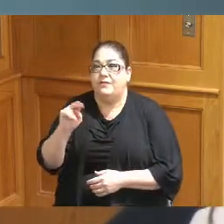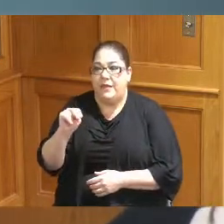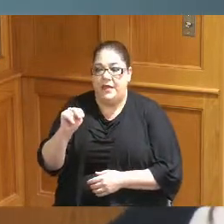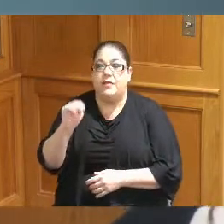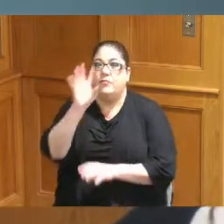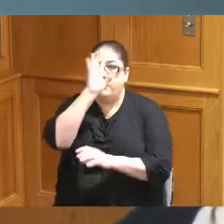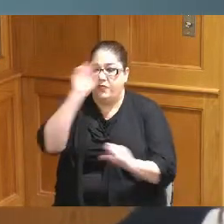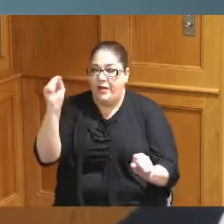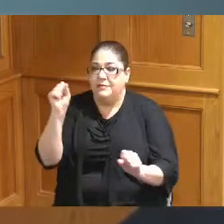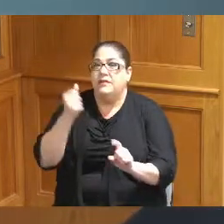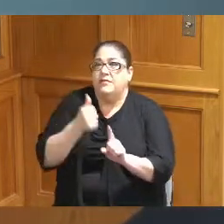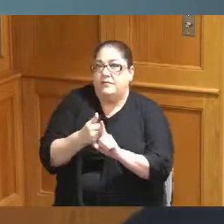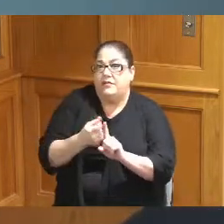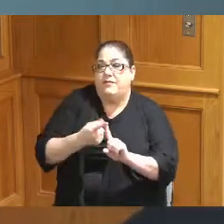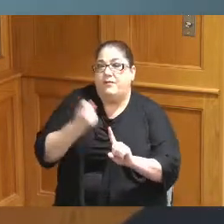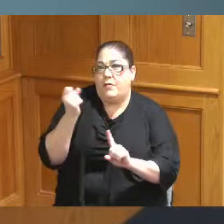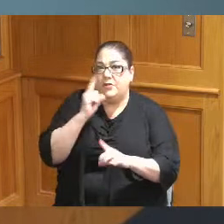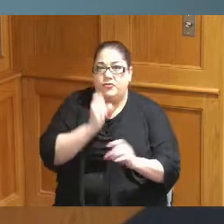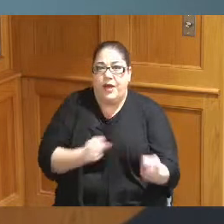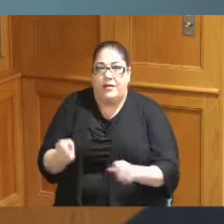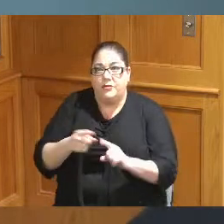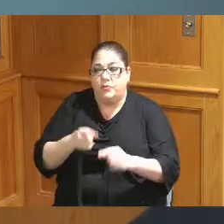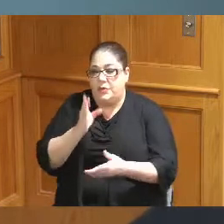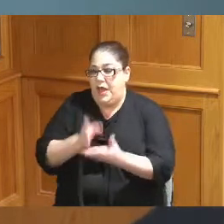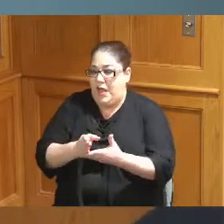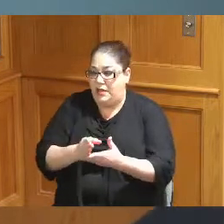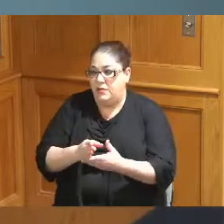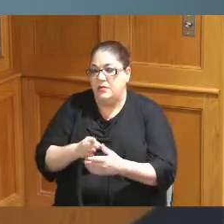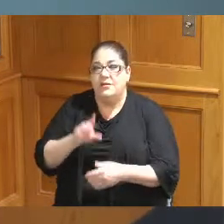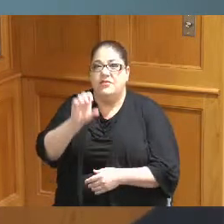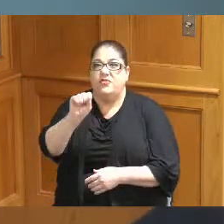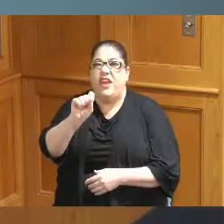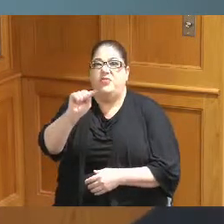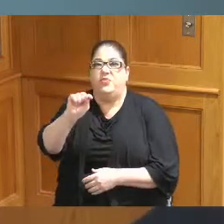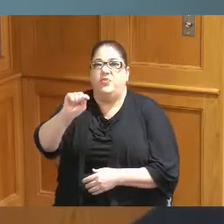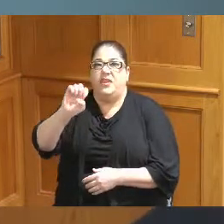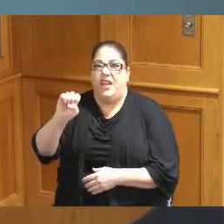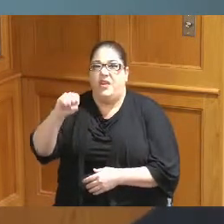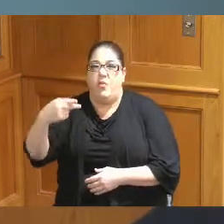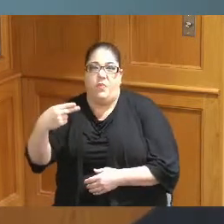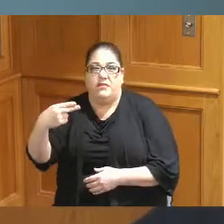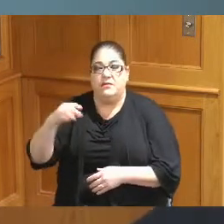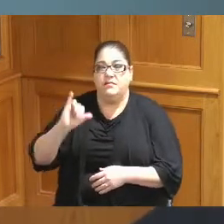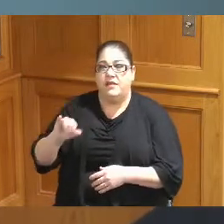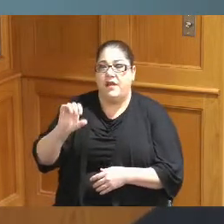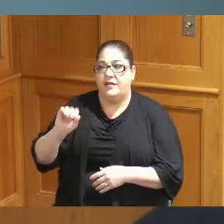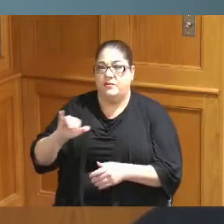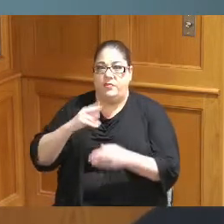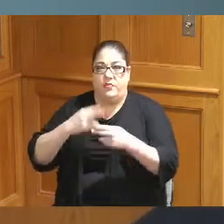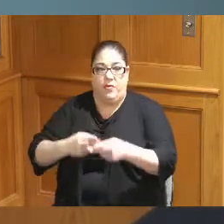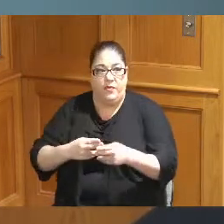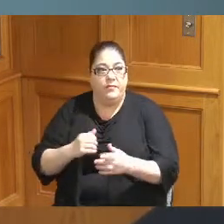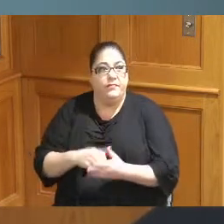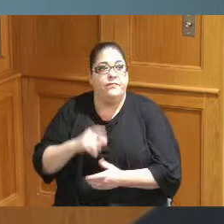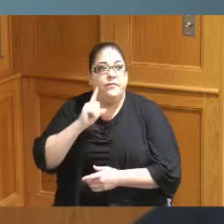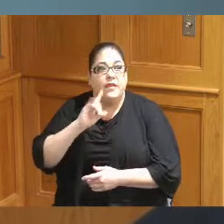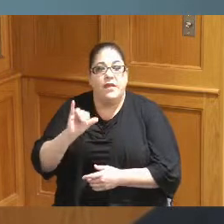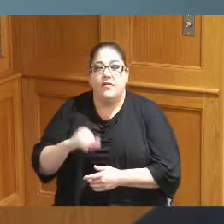of strategies to end homelessness and wanted to also highlight that Commissioner Dumas brought up